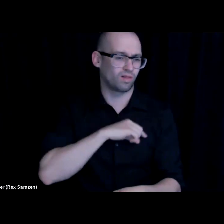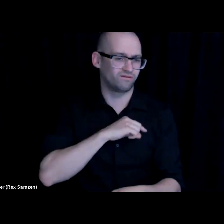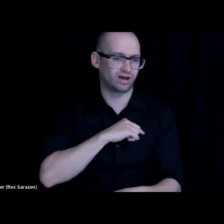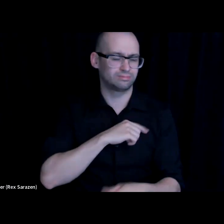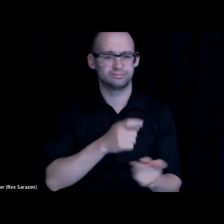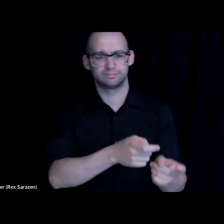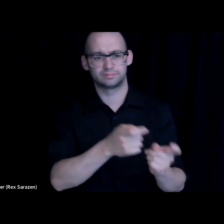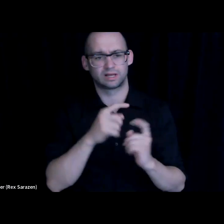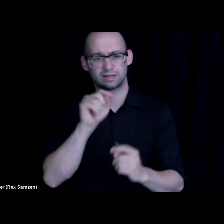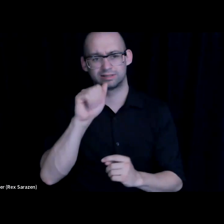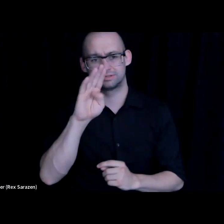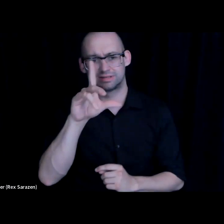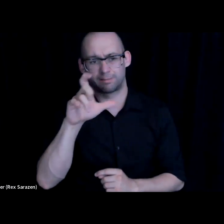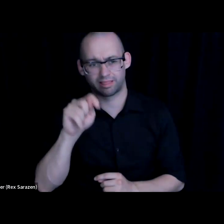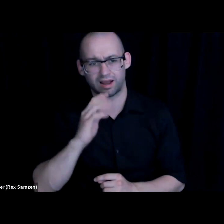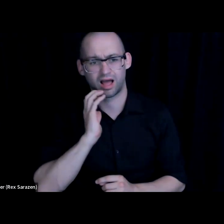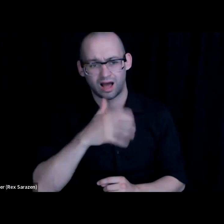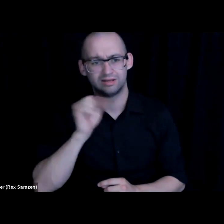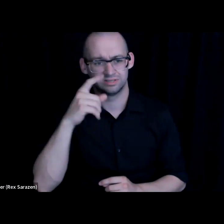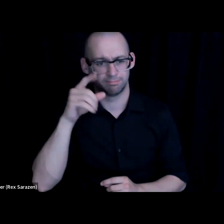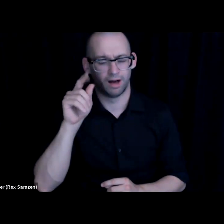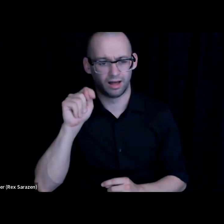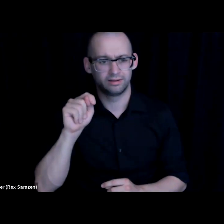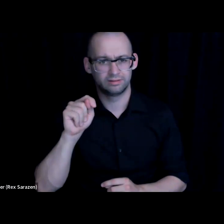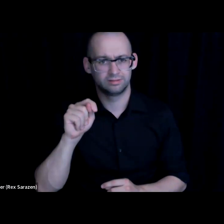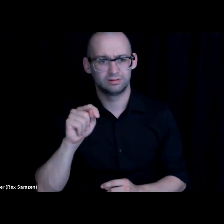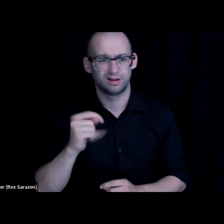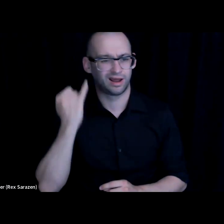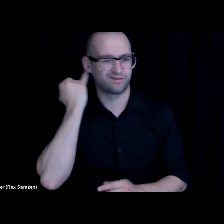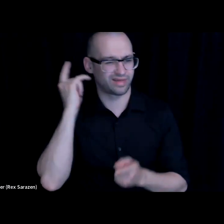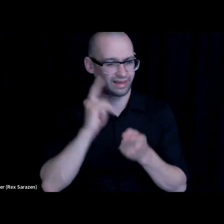They're on the spot. If they can't confirm eligibility, then they are given a link to